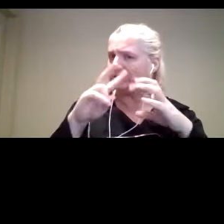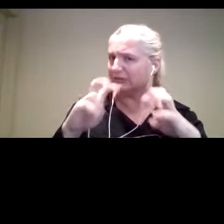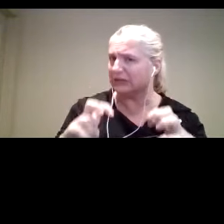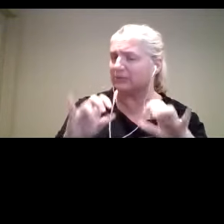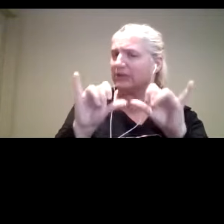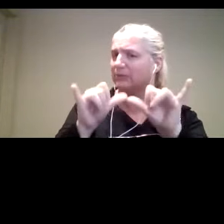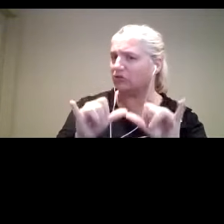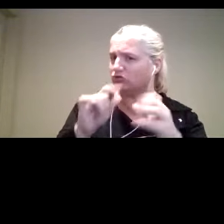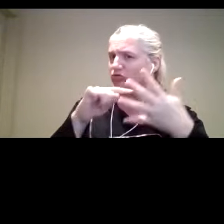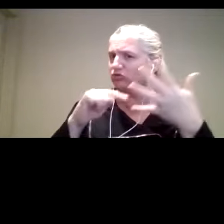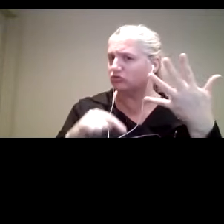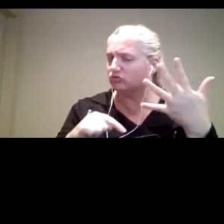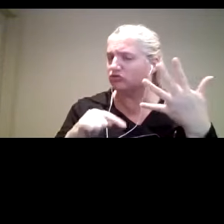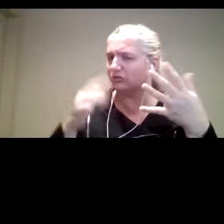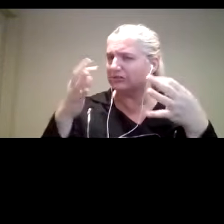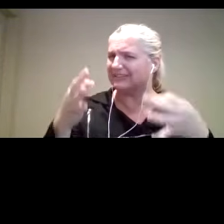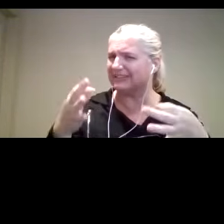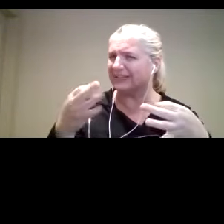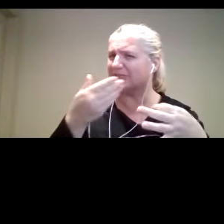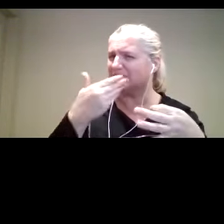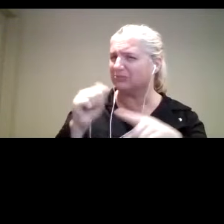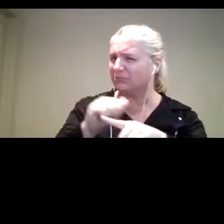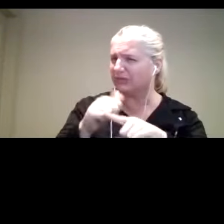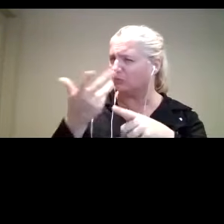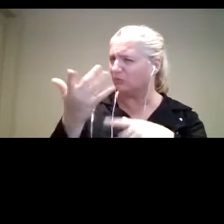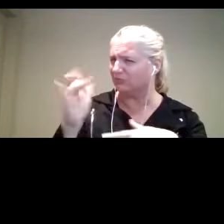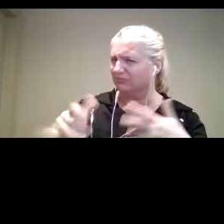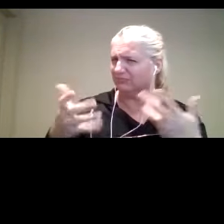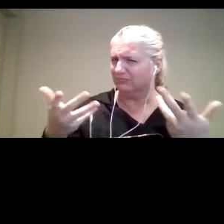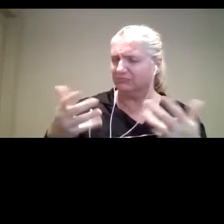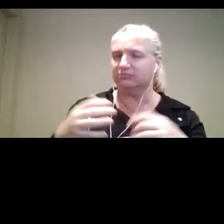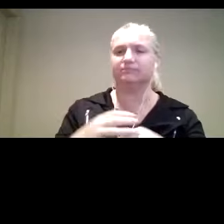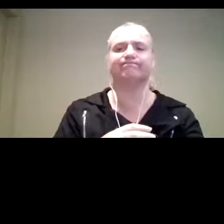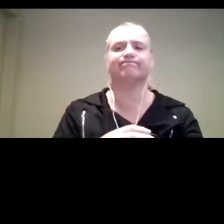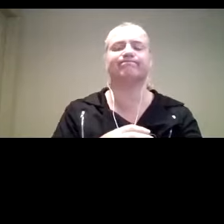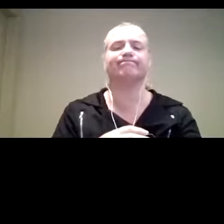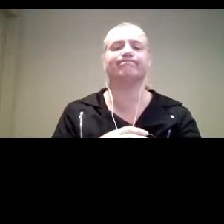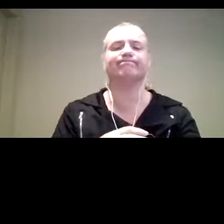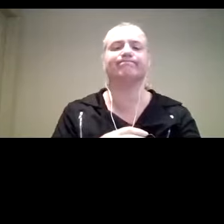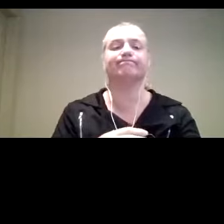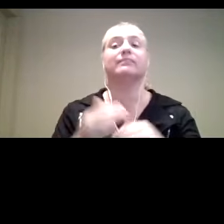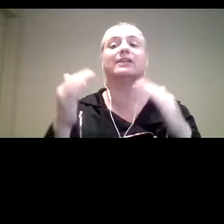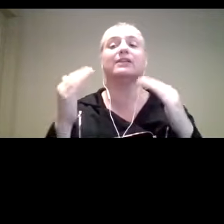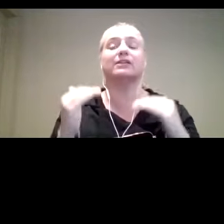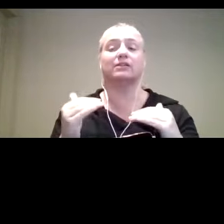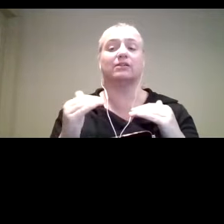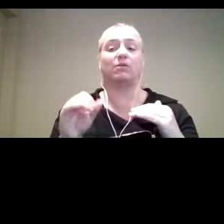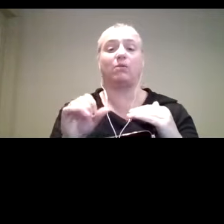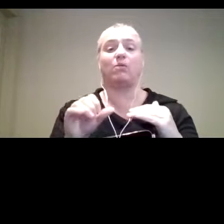to determine what those best practices are. And then the other thing is that we often have an FBA